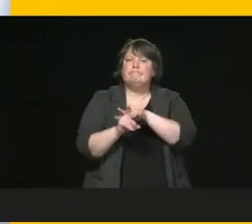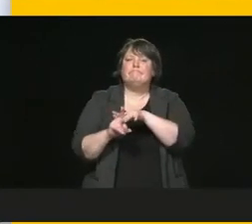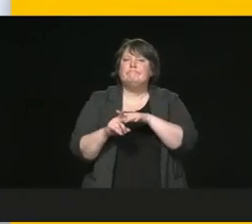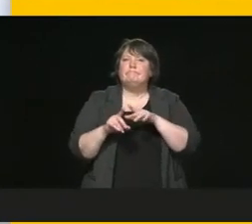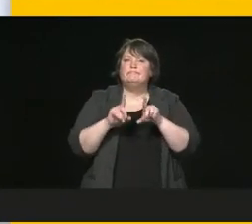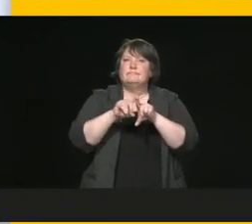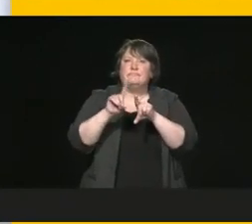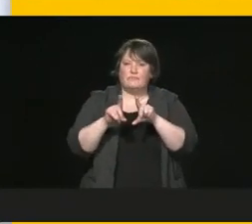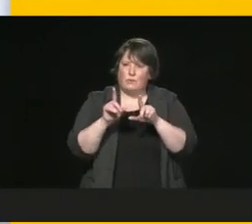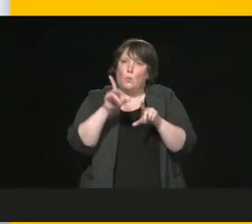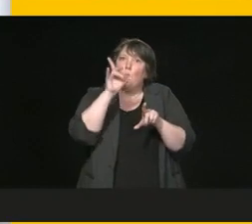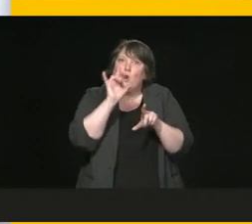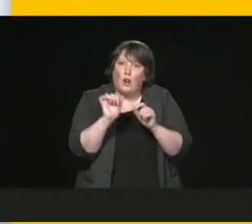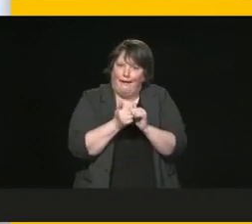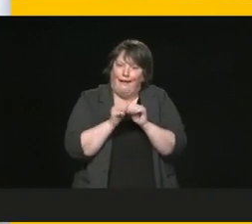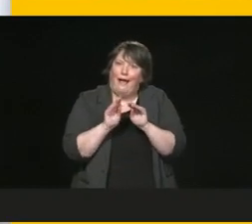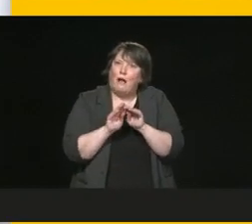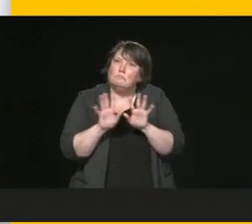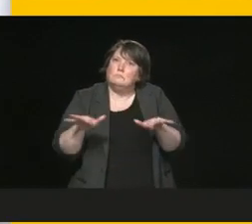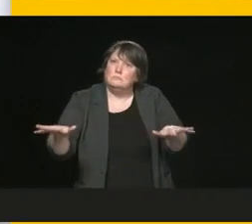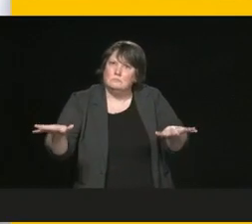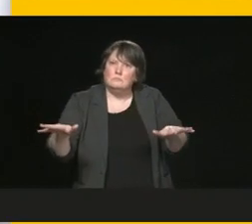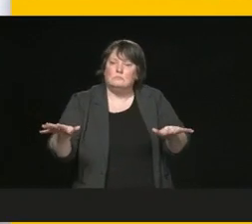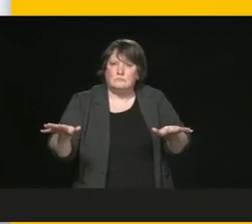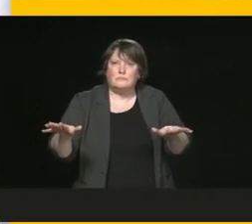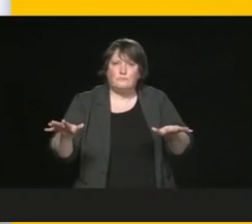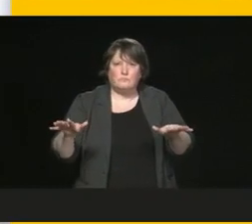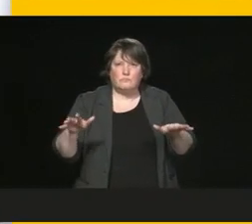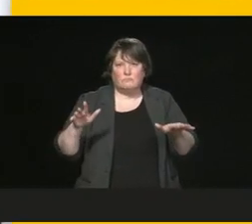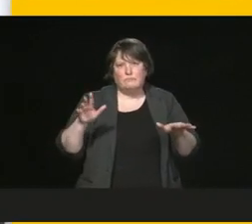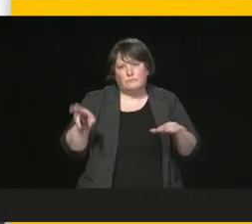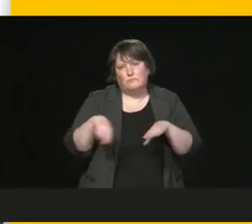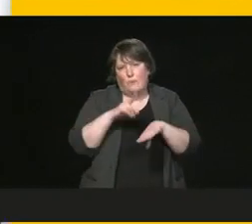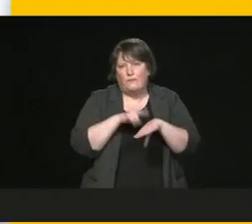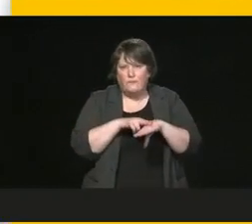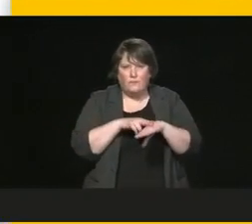OF THE COUNTRY, THERE ARE DIFFERENT SITUATIONS AS REGARDS